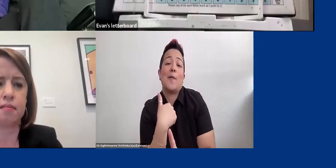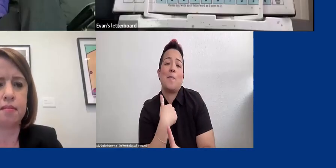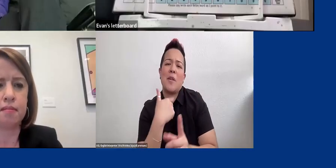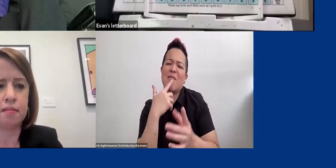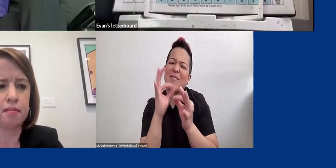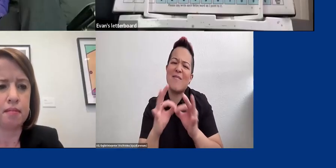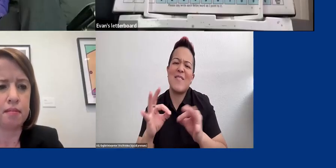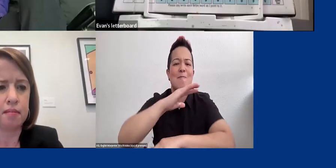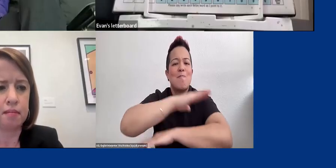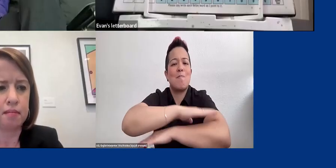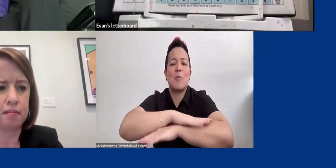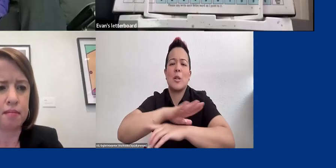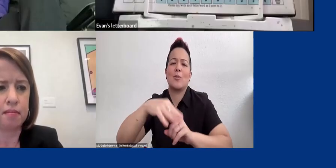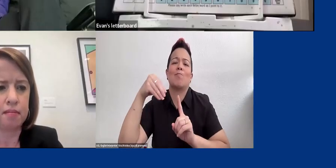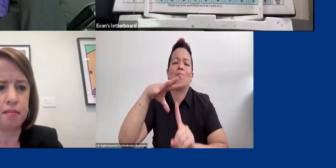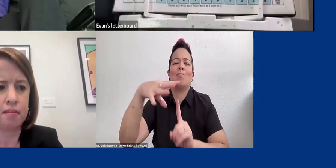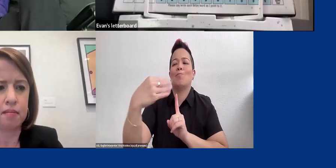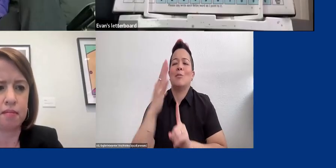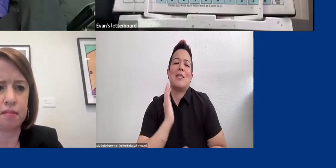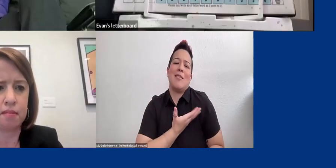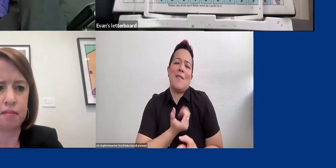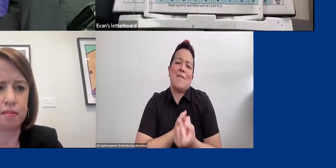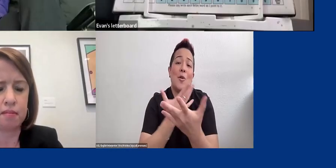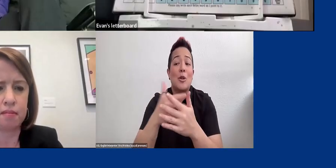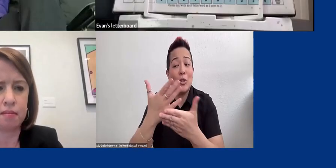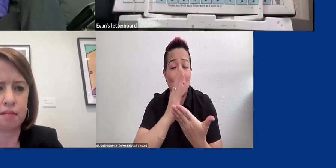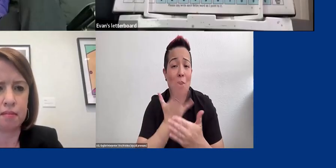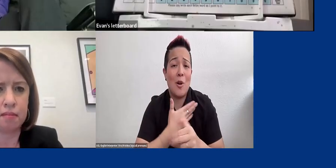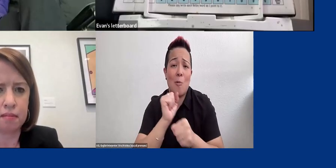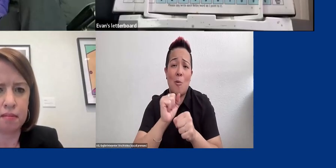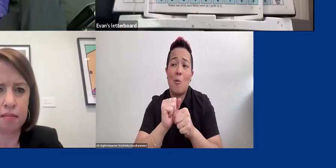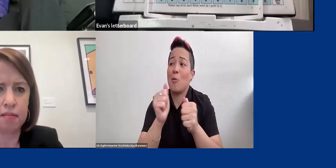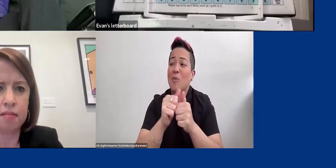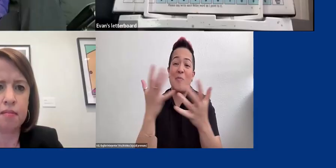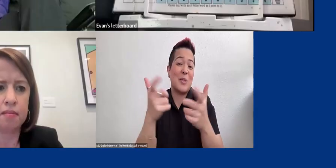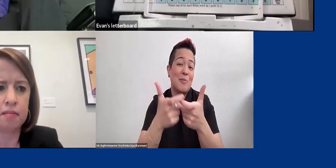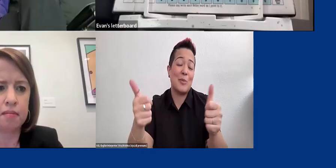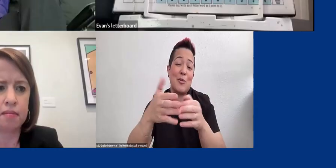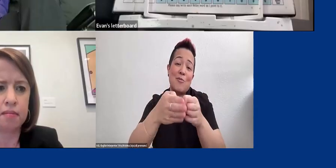amplify our voices and share our work with a much broader audience, sparking conversations